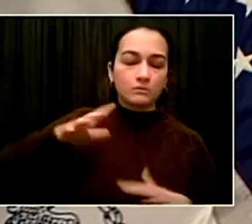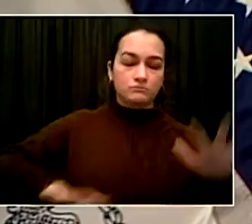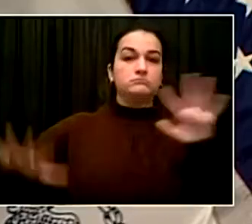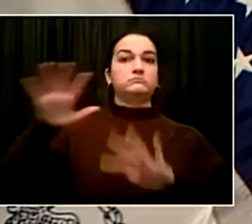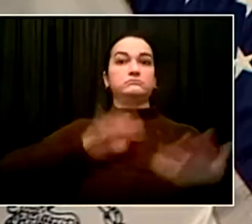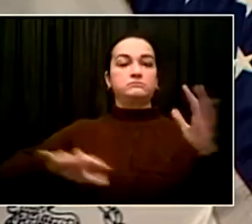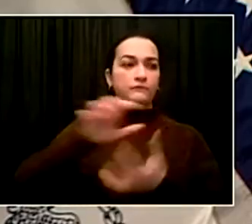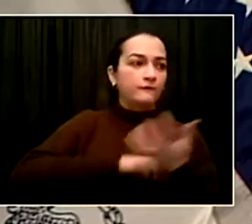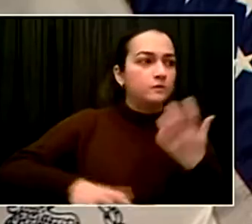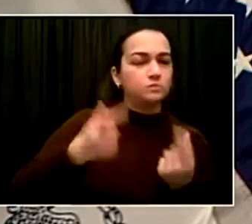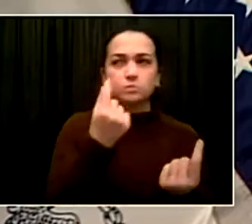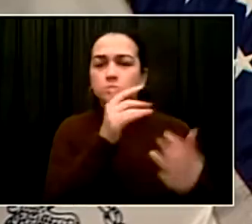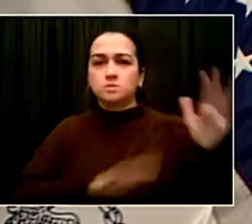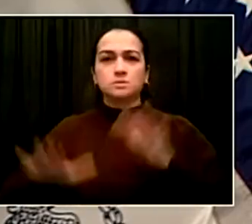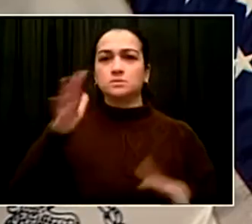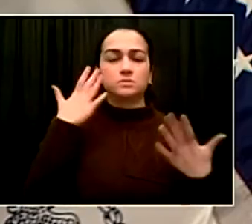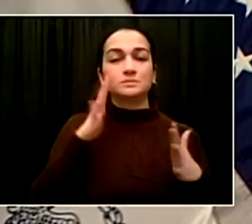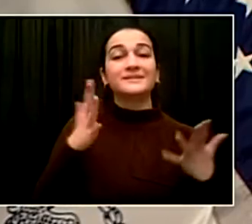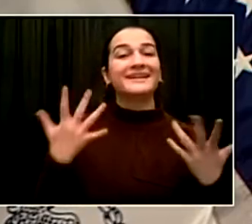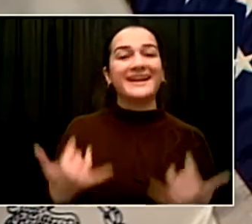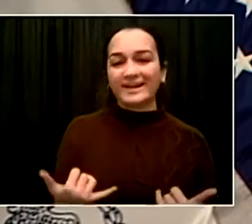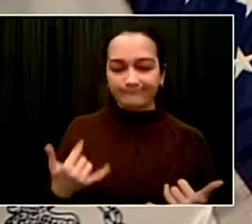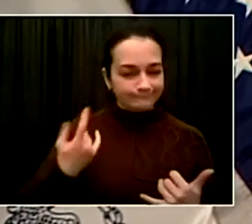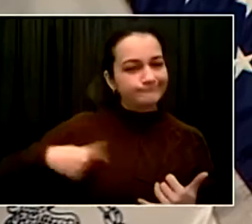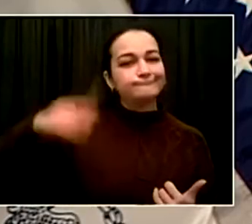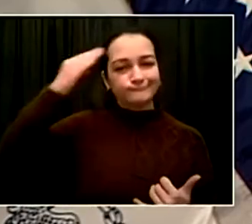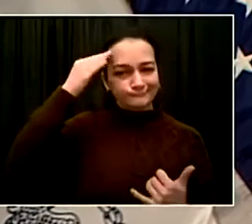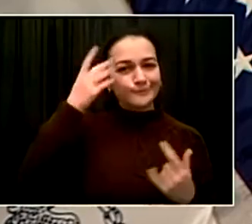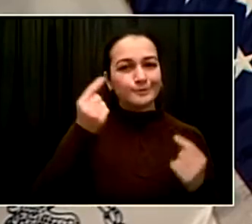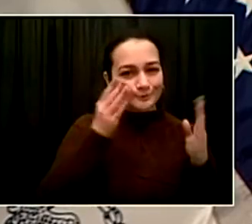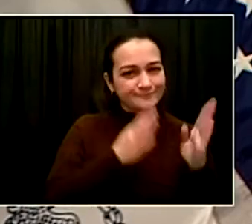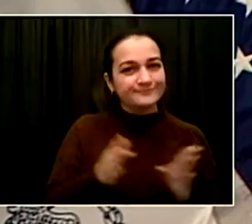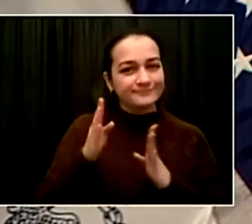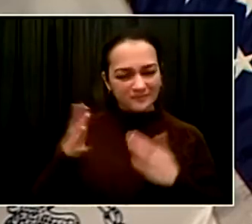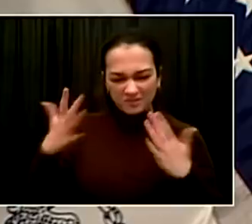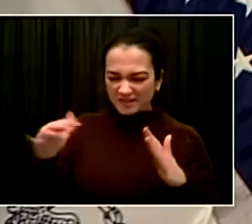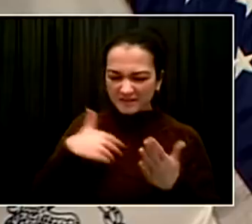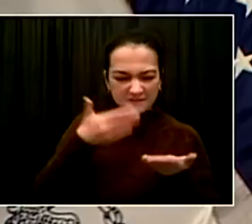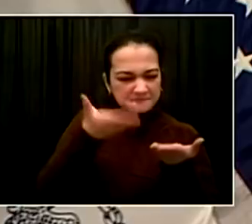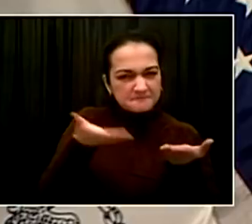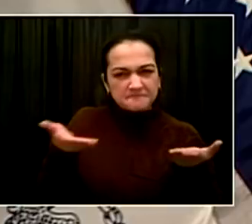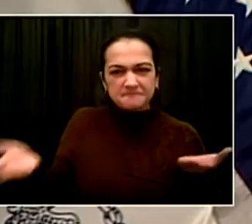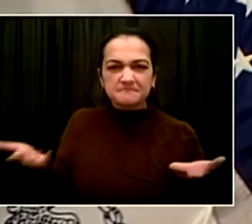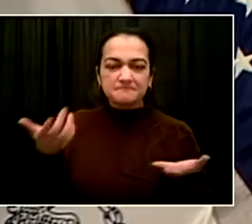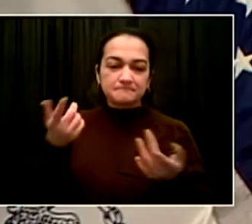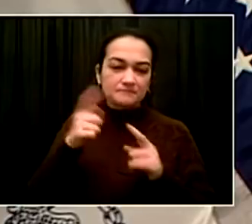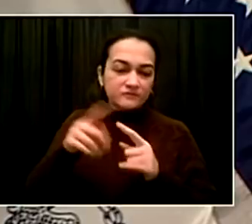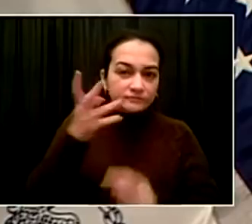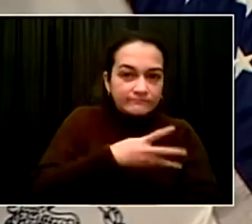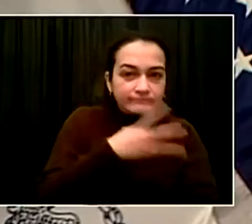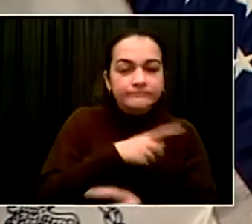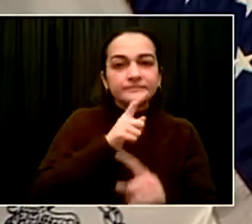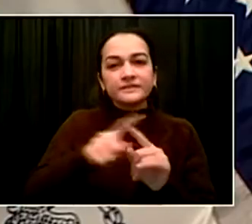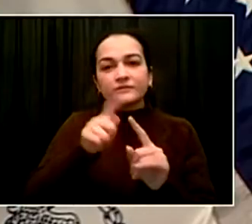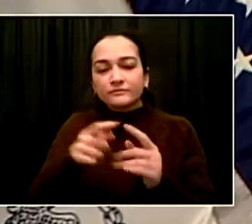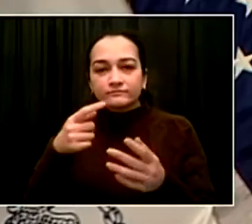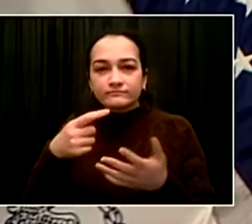MORE AGILE RESPONSE ABLE TO MOUNT ORIGINALLY BECAUSE OF THE